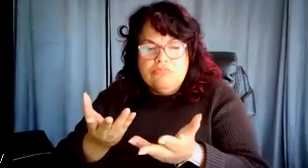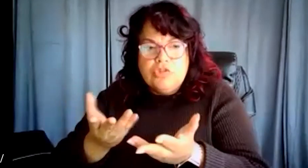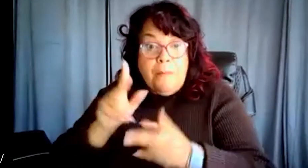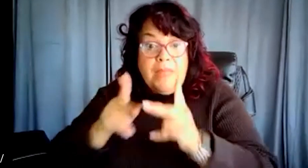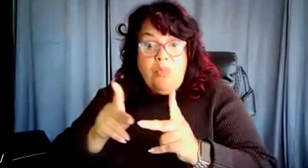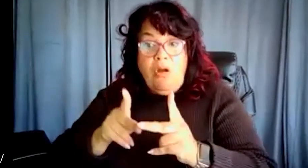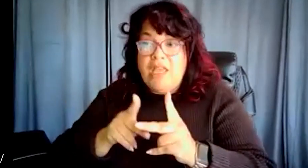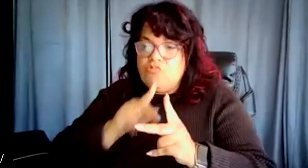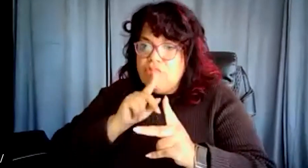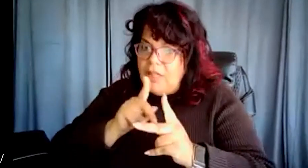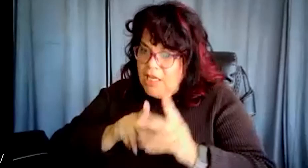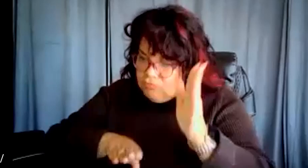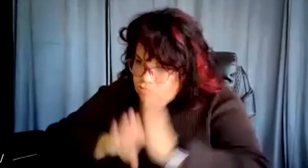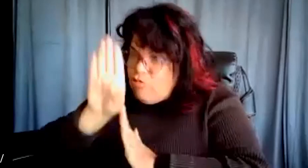shine on their own terms with their unique identities.